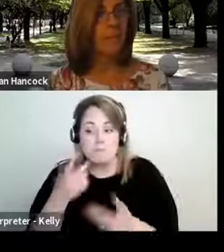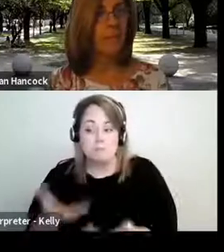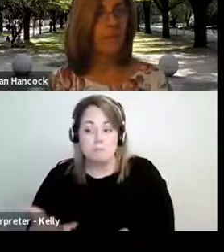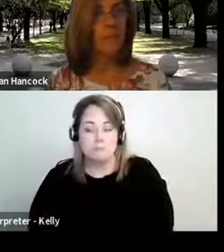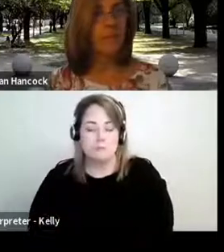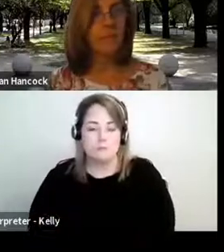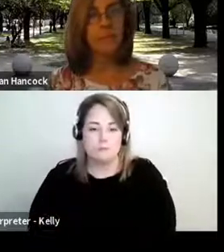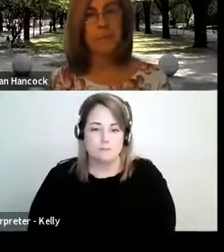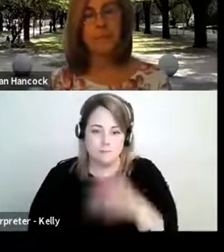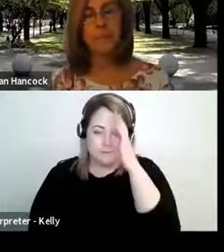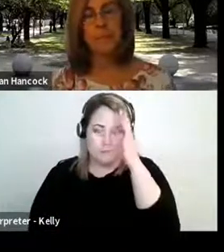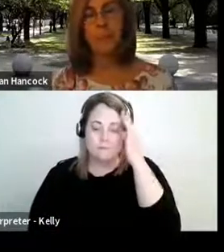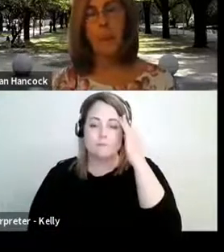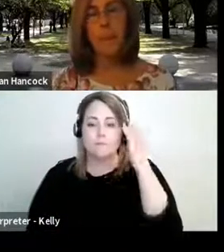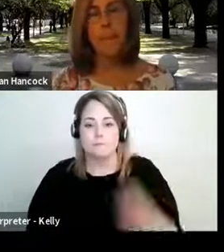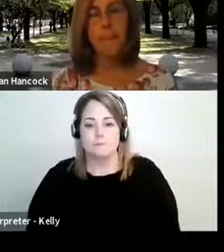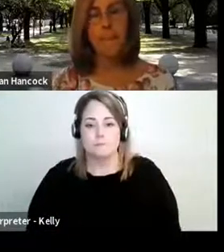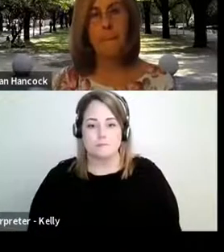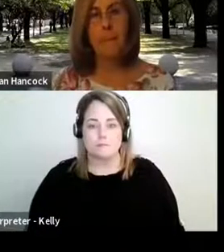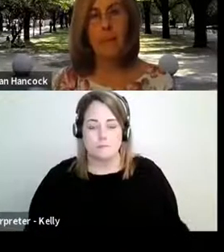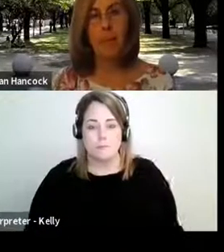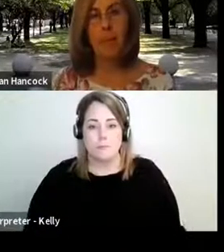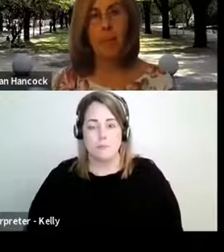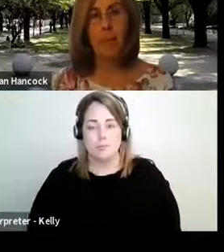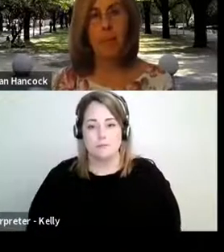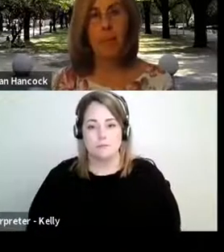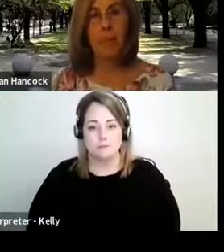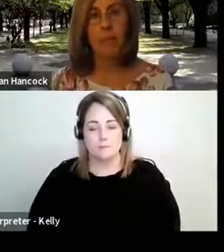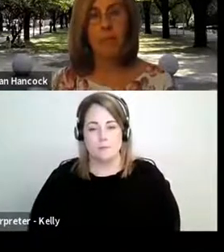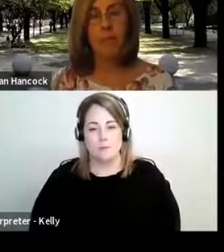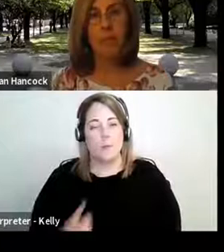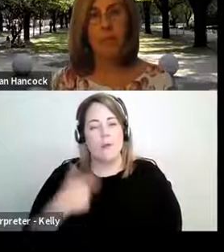We found really early on that if we just gave them the intake paperwork to complete at home,